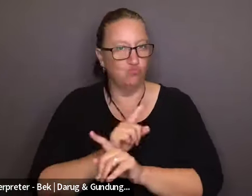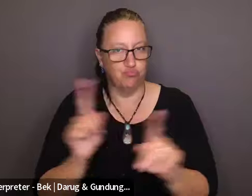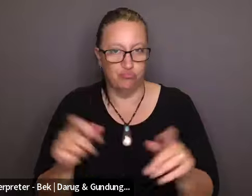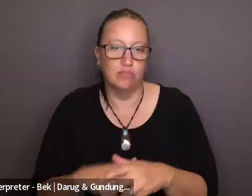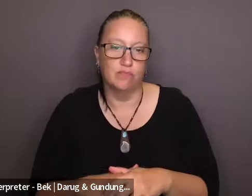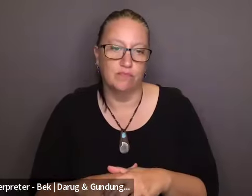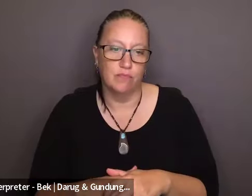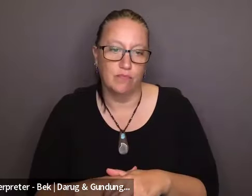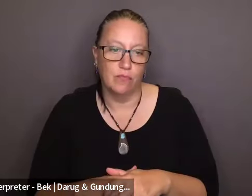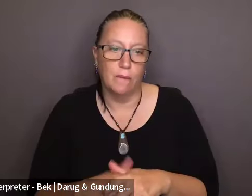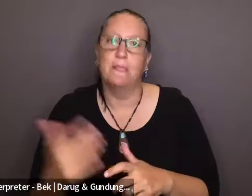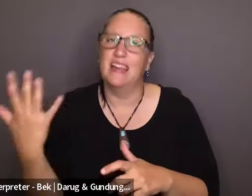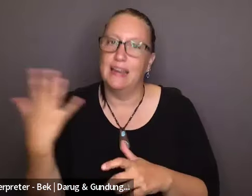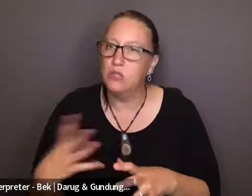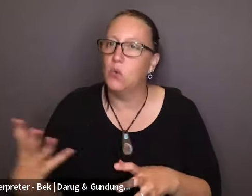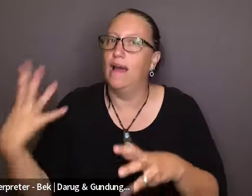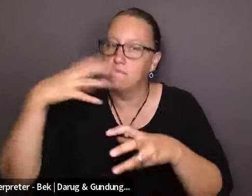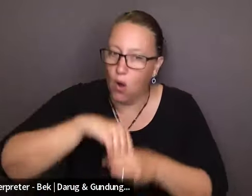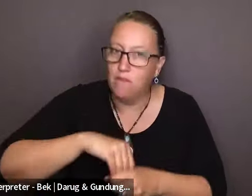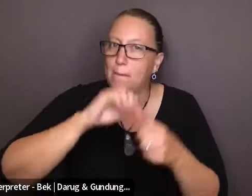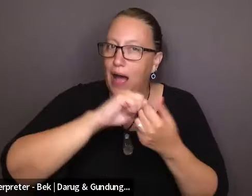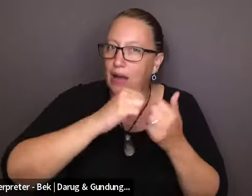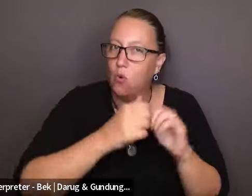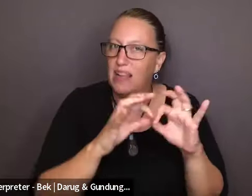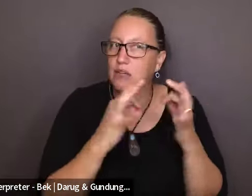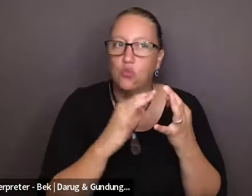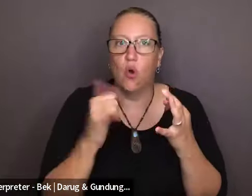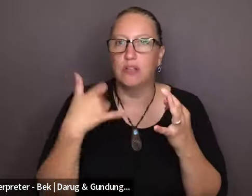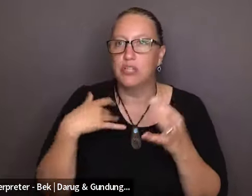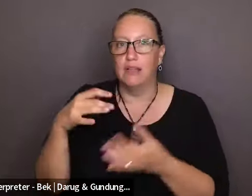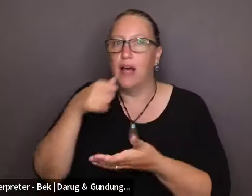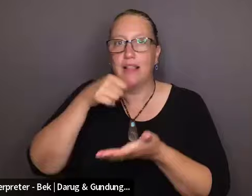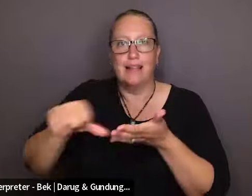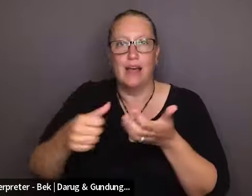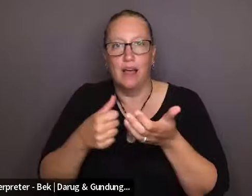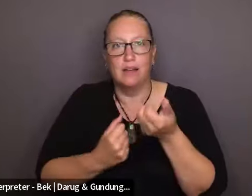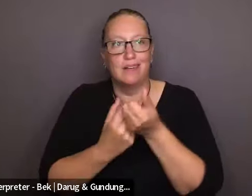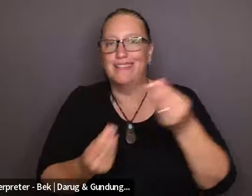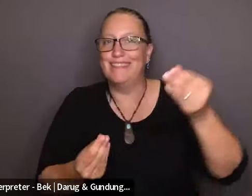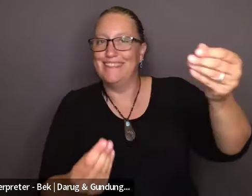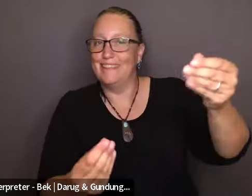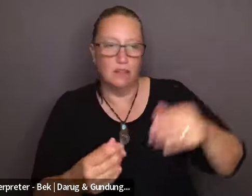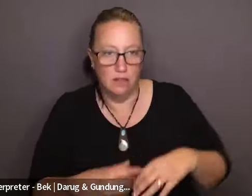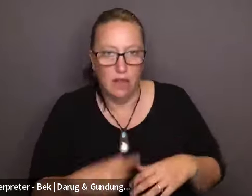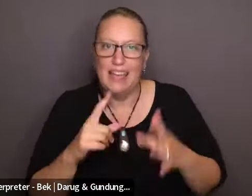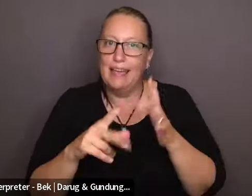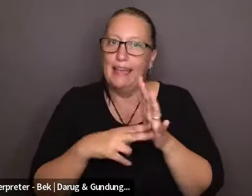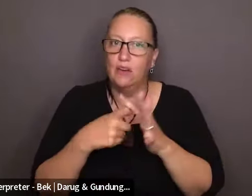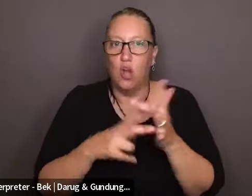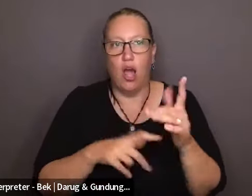workshop or consultation process. Similarly, partner organisations need to have a real material role in the